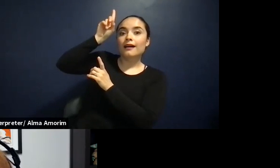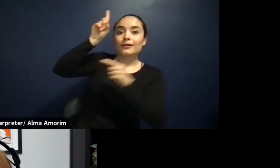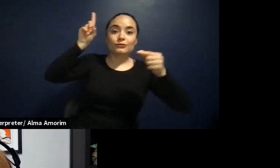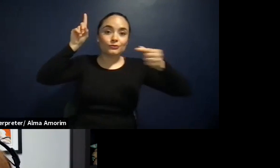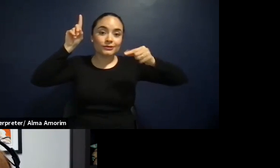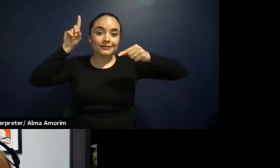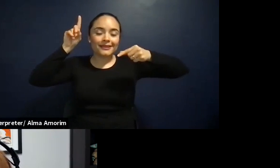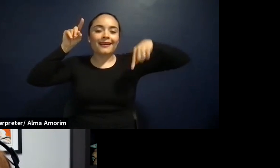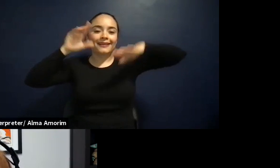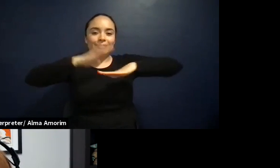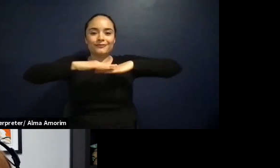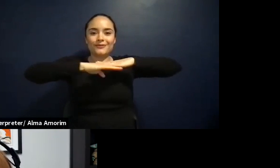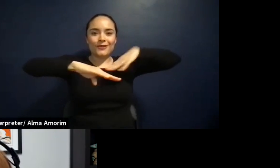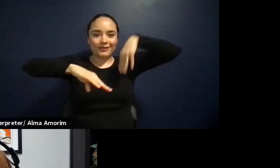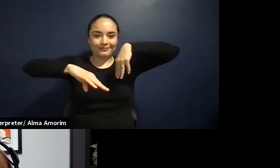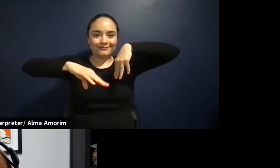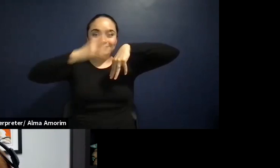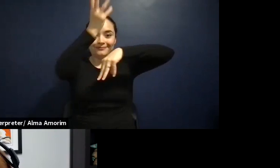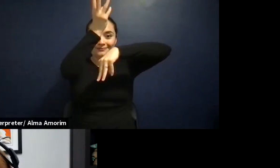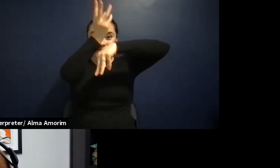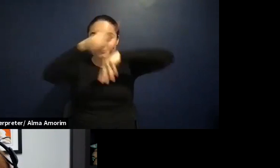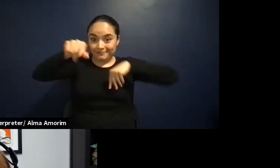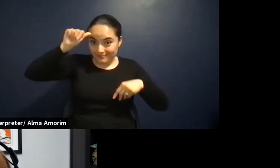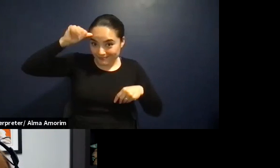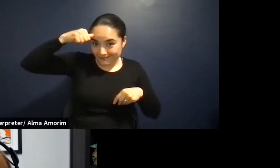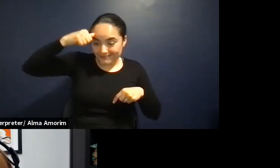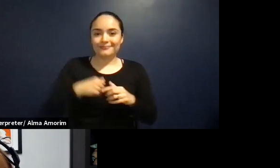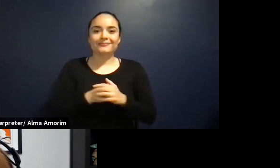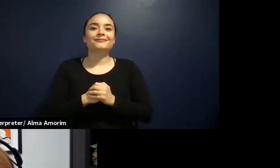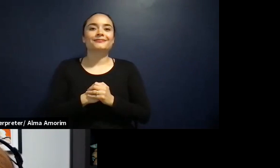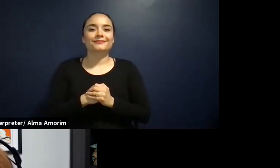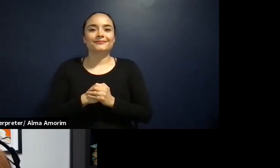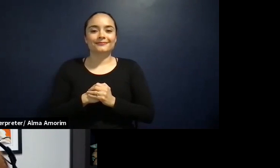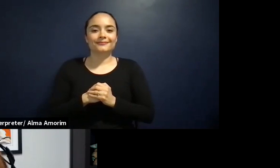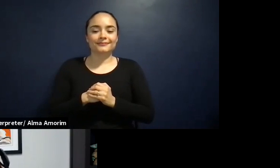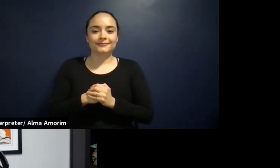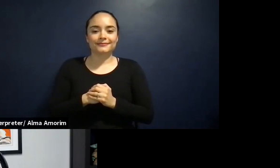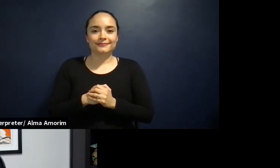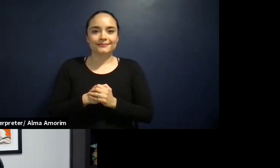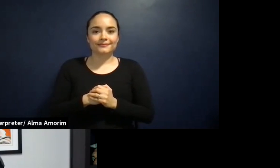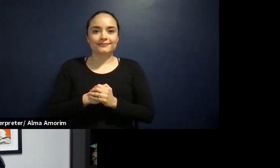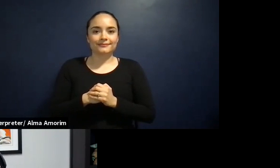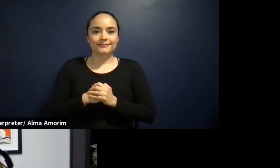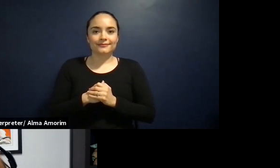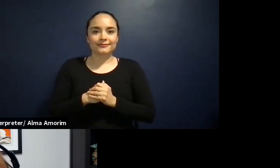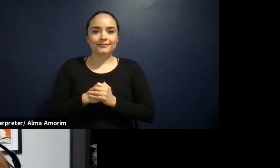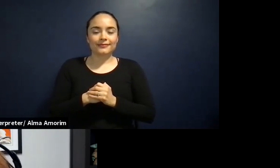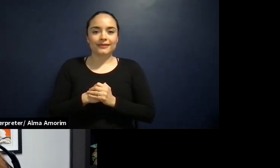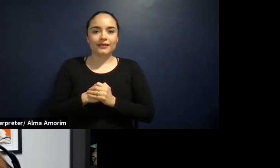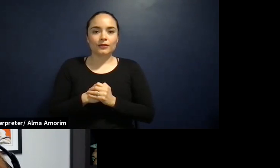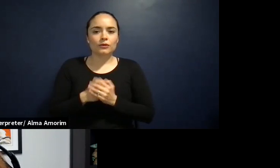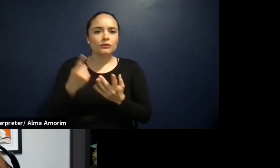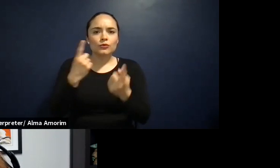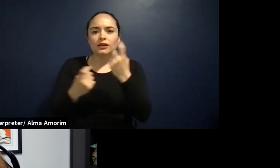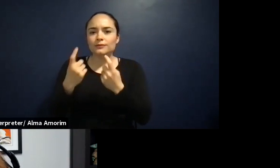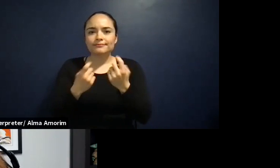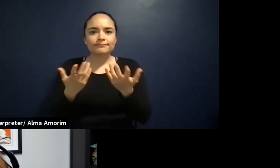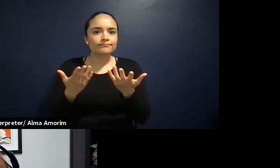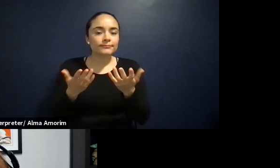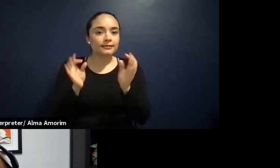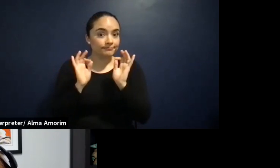got some, so I am just going to do this so that I can get at questions, and there we go. Come